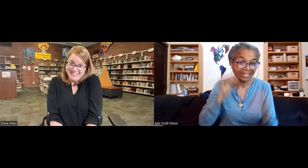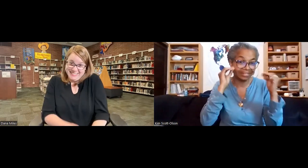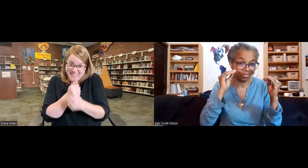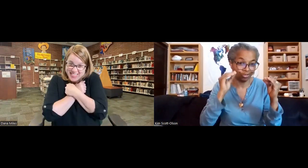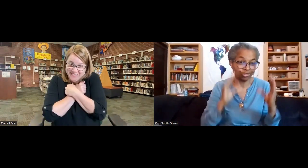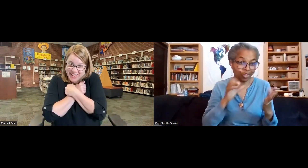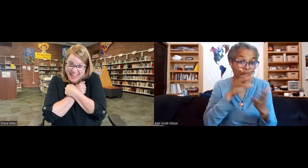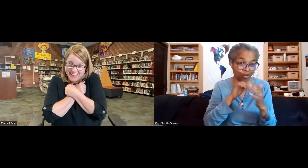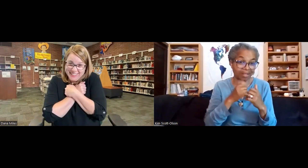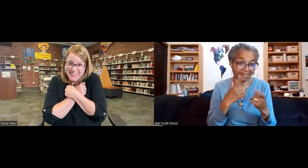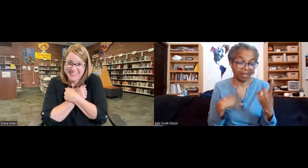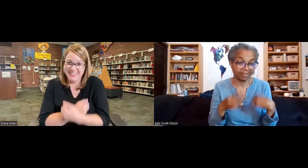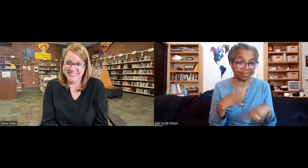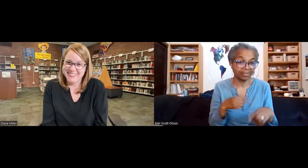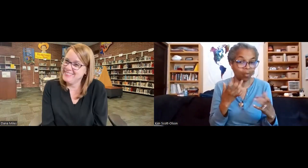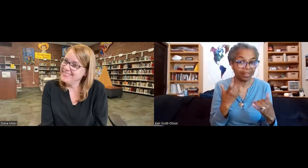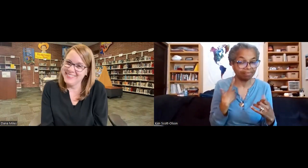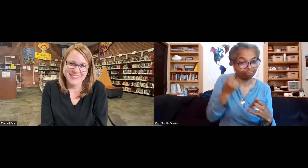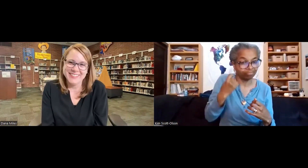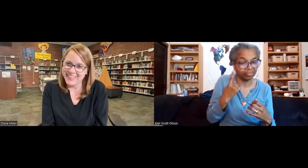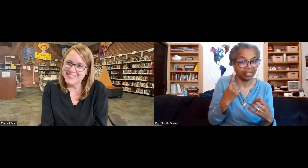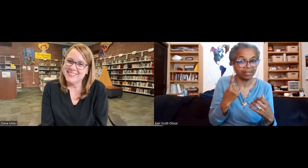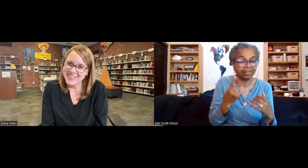All the staff, all the teachers learning ASL. I love it!